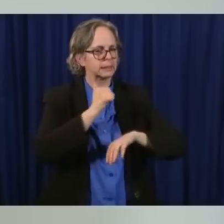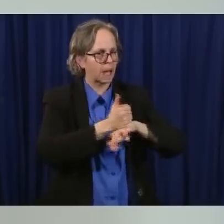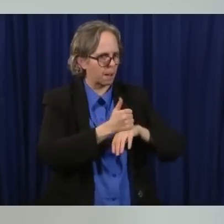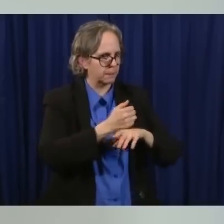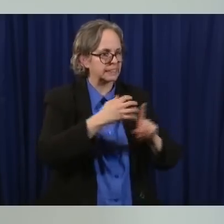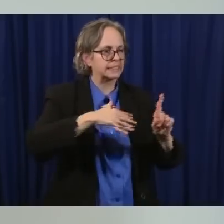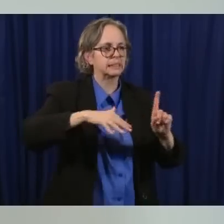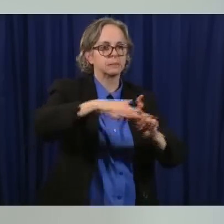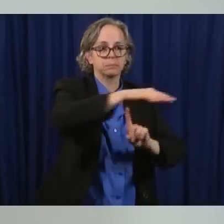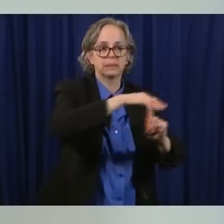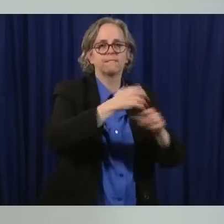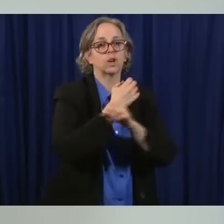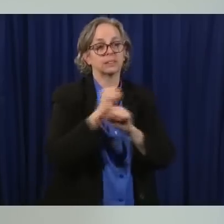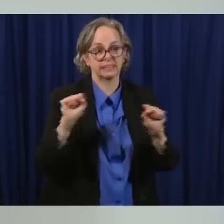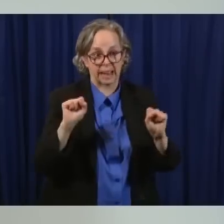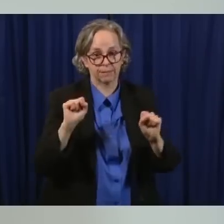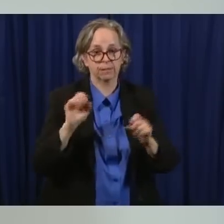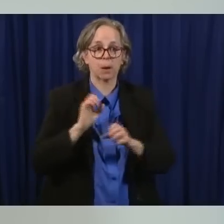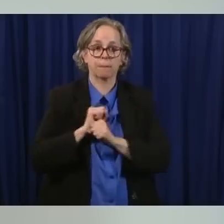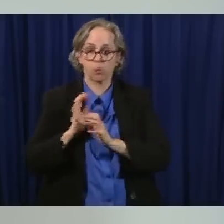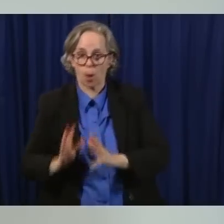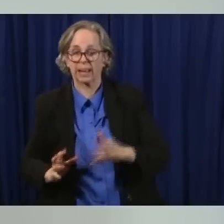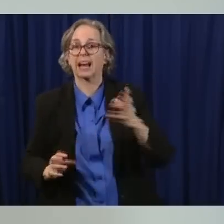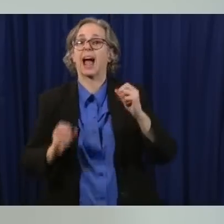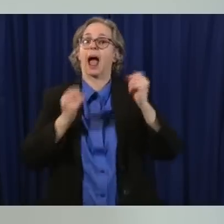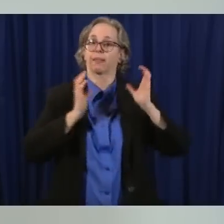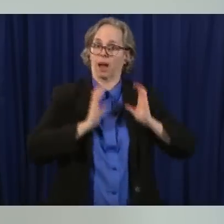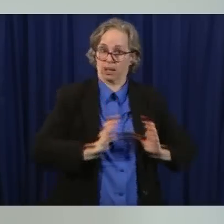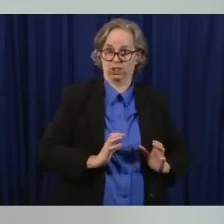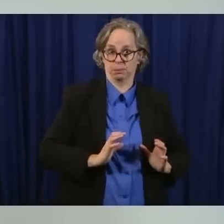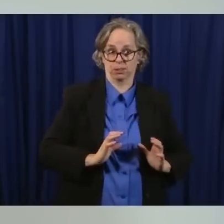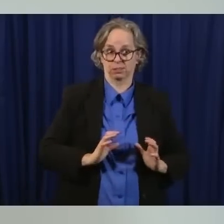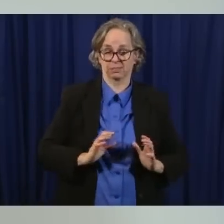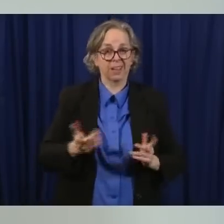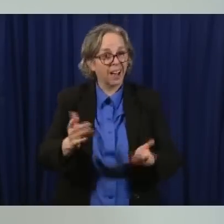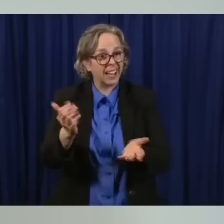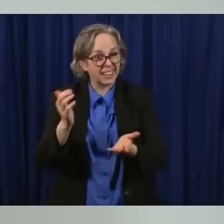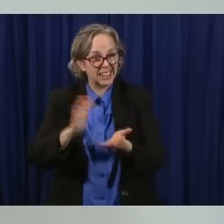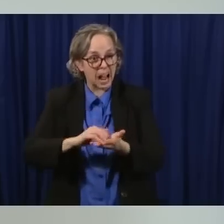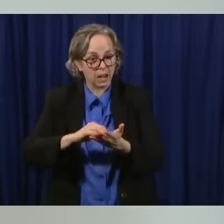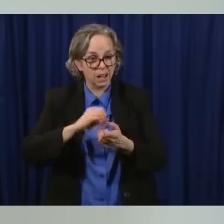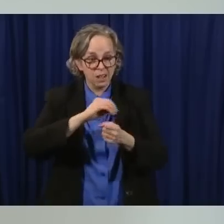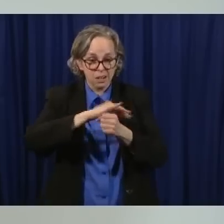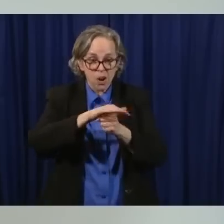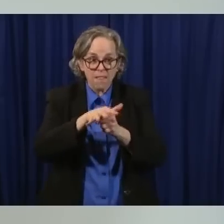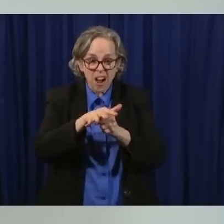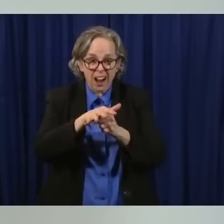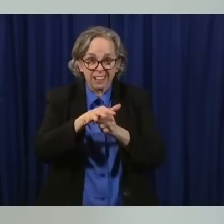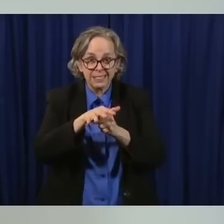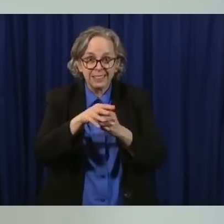BUT WITH THE RIGHT PRECAUTIONS, BUSINESSES CAN CREATE A SAFE ENVIRONMENT FOR THEIR EMPLOYEES AND CUSTOMERS. AND REITERATING AGAIN,